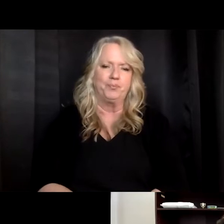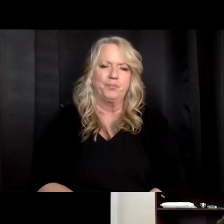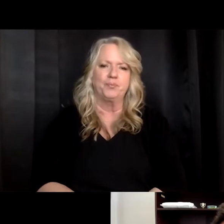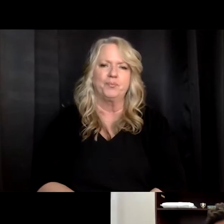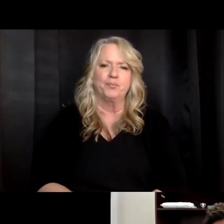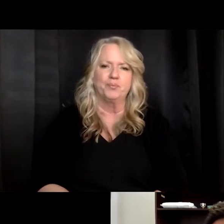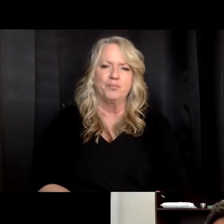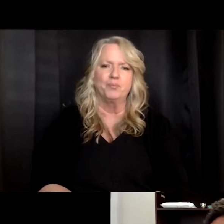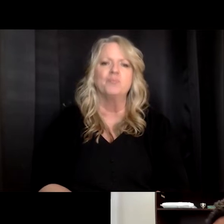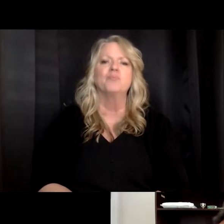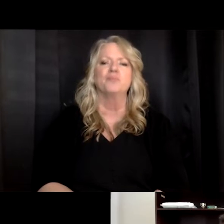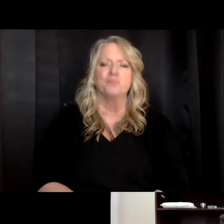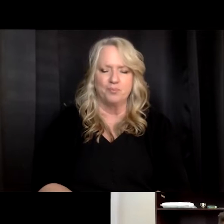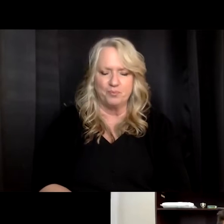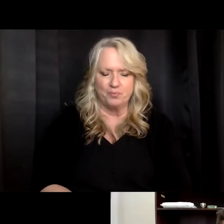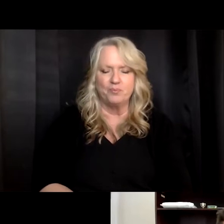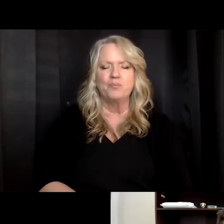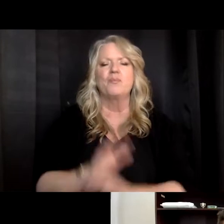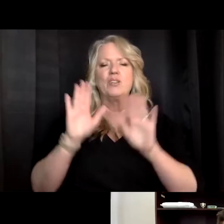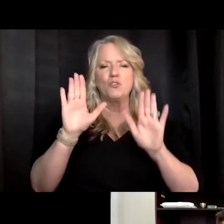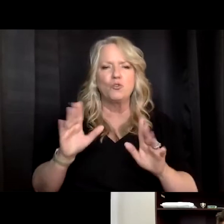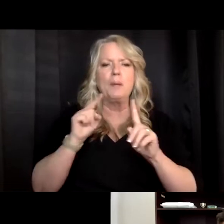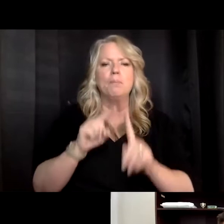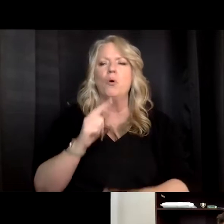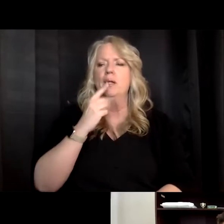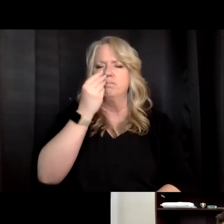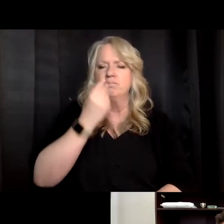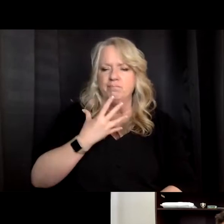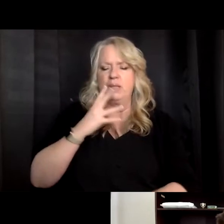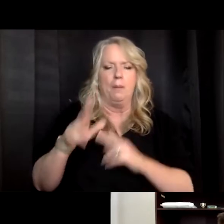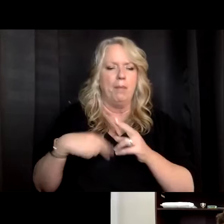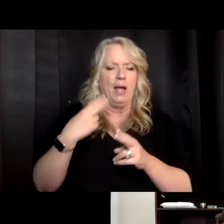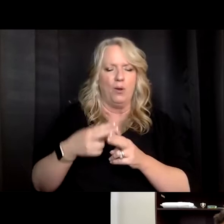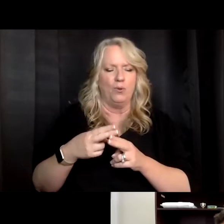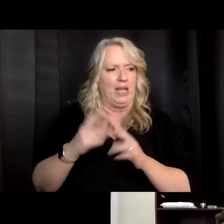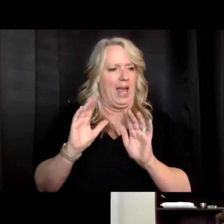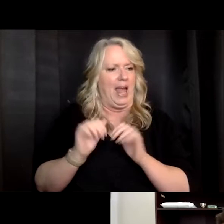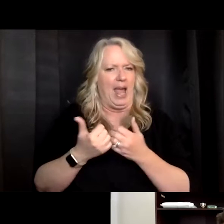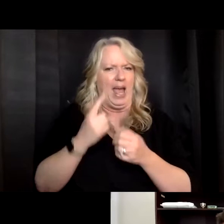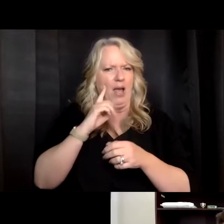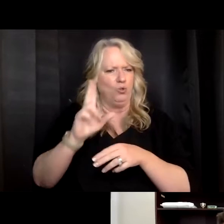BETHERE SEVERAL DAYS AND HAVE THAT STOPPED. REALLY IMPORTANT NOT TO FORGET. (NICOTIN